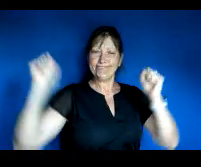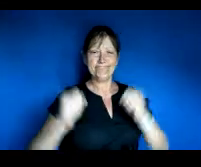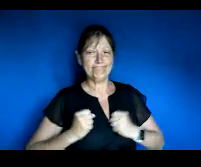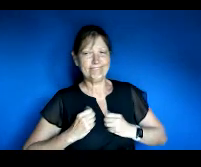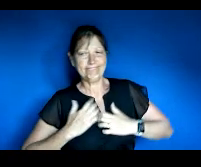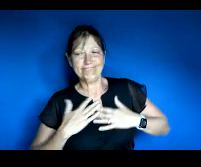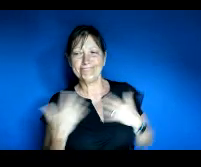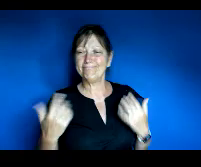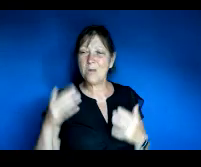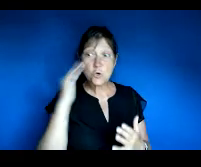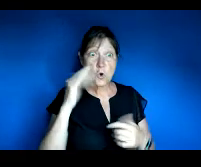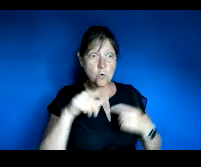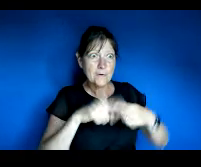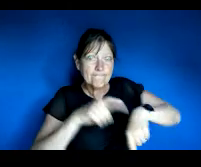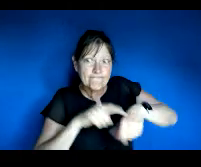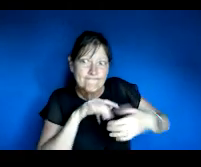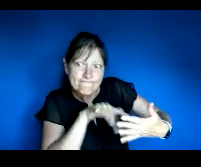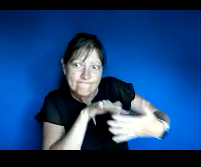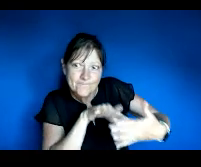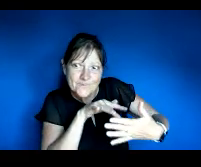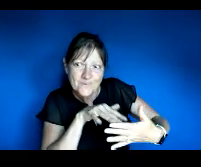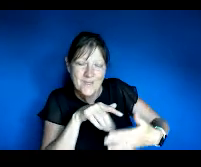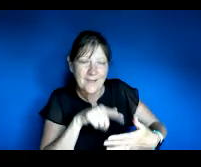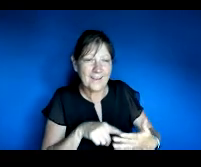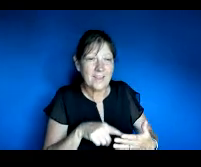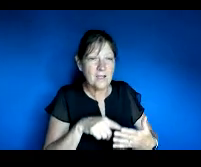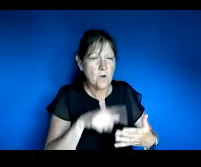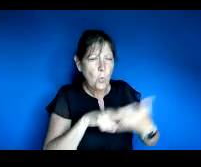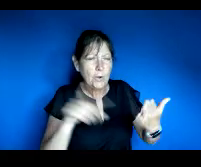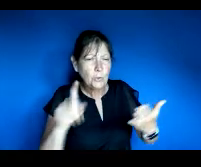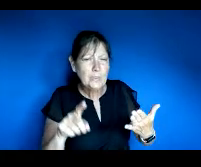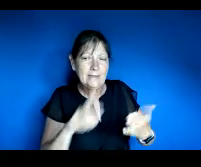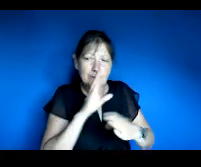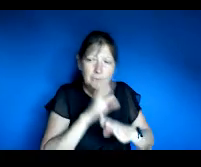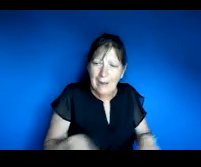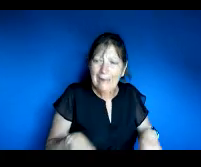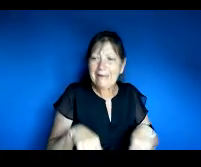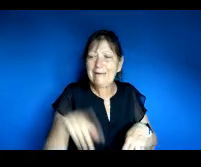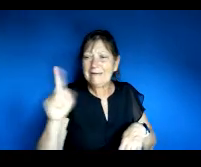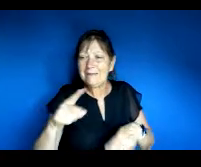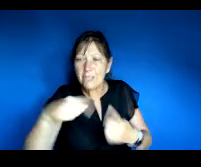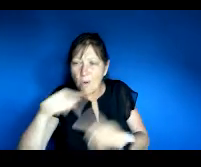and what you need to be successful when studying, all of those things are super important. And it's really important